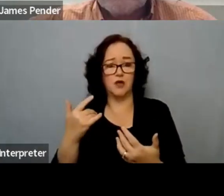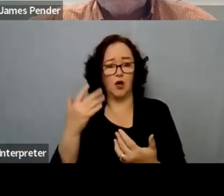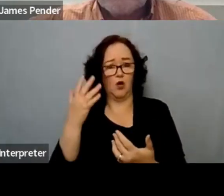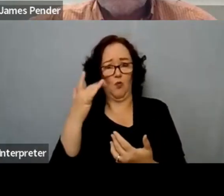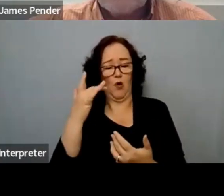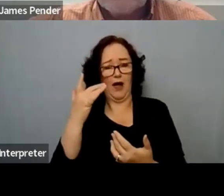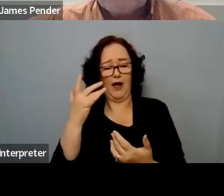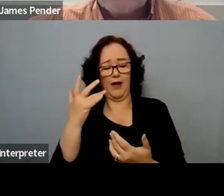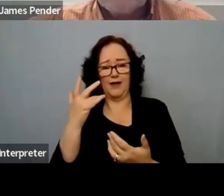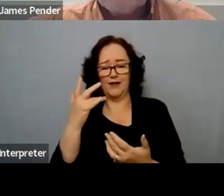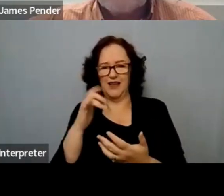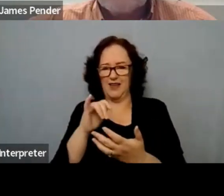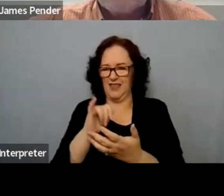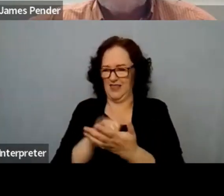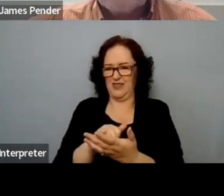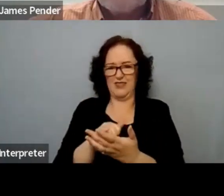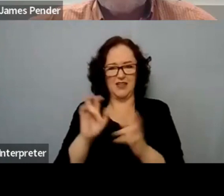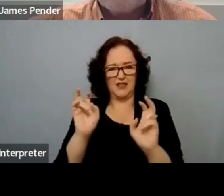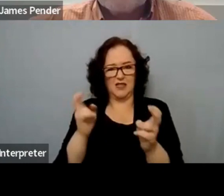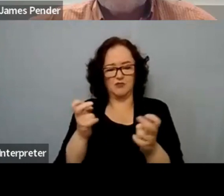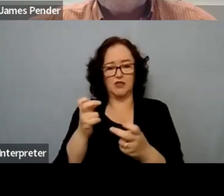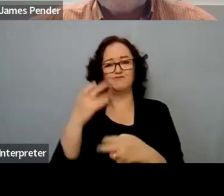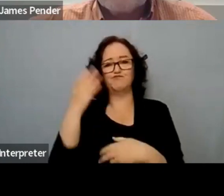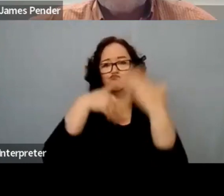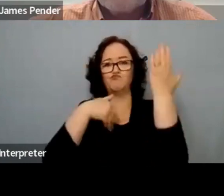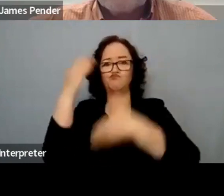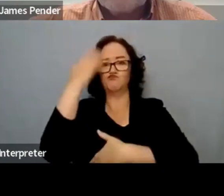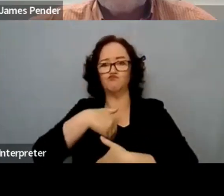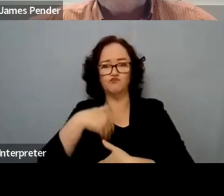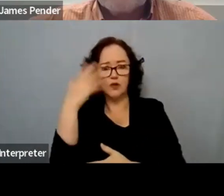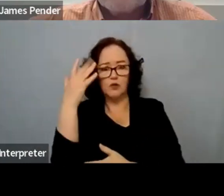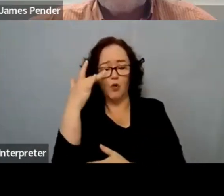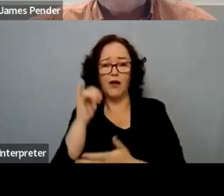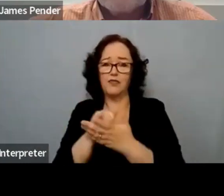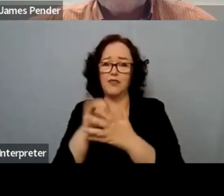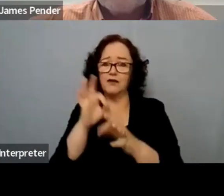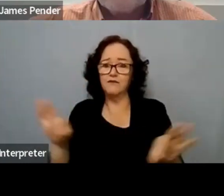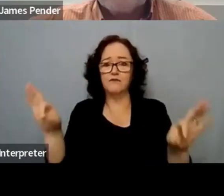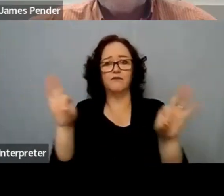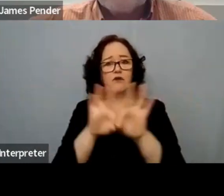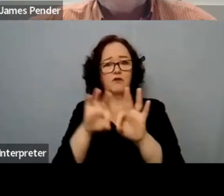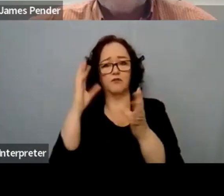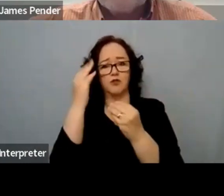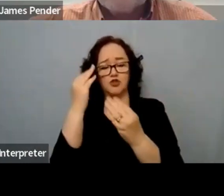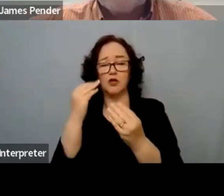overlooked, oh my goodness, it's really valuable information. And there are a lot of resources. So